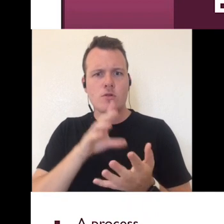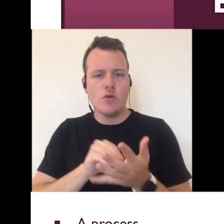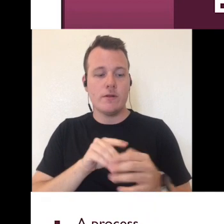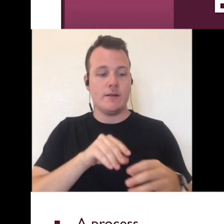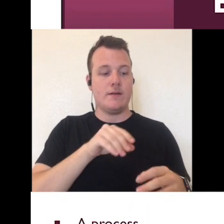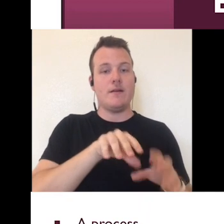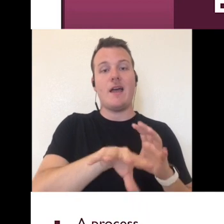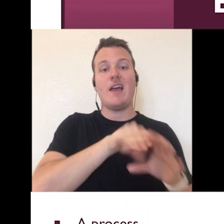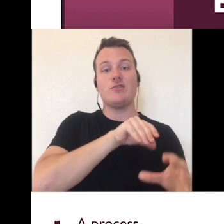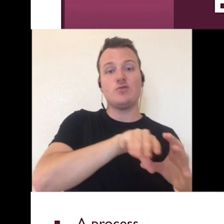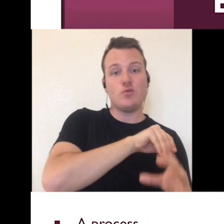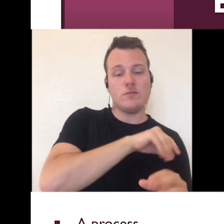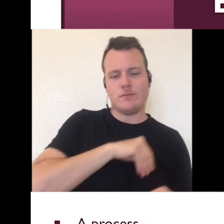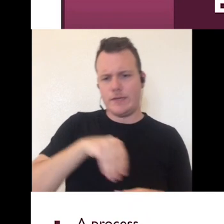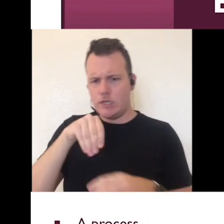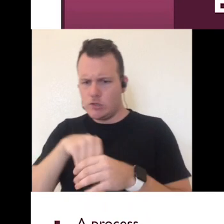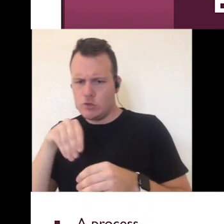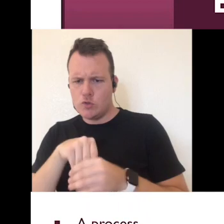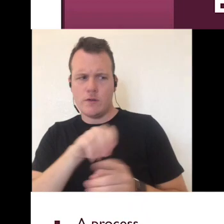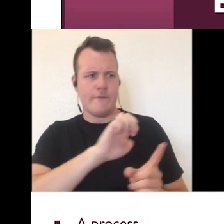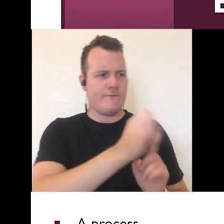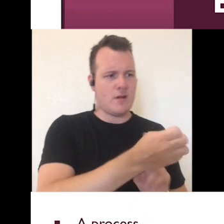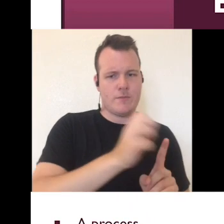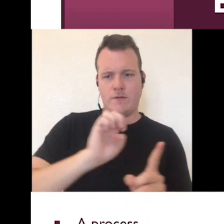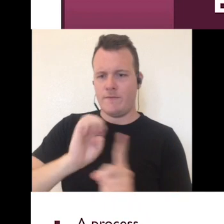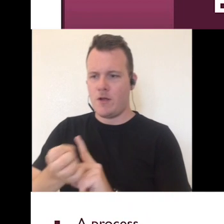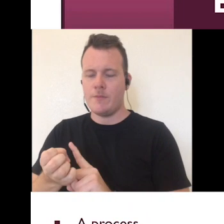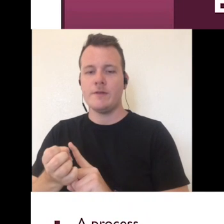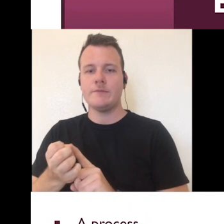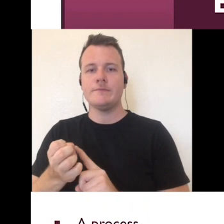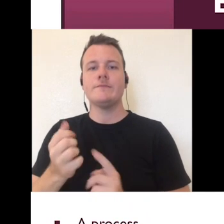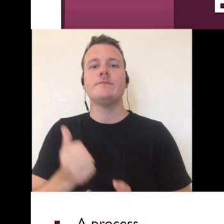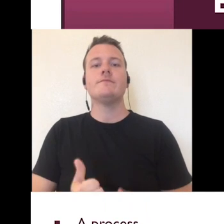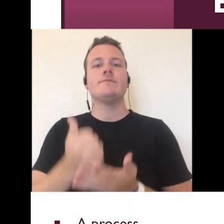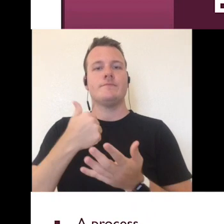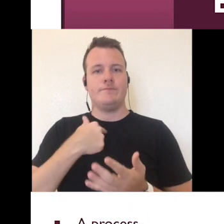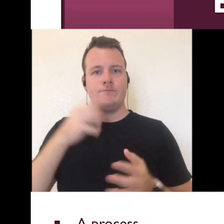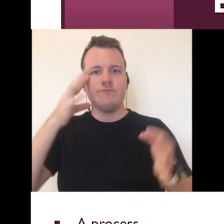learns from whatever external and internal environments they